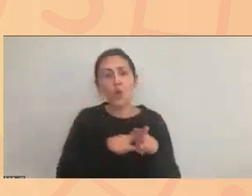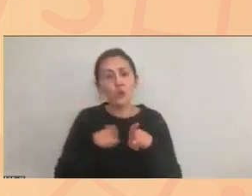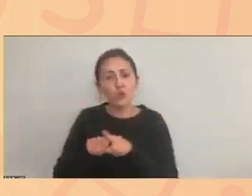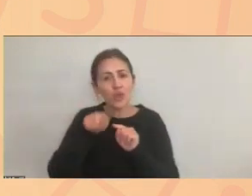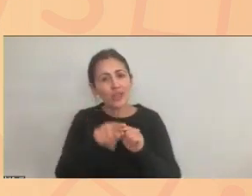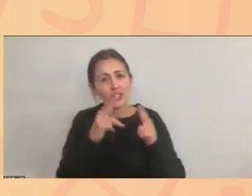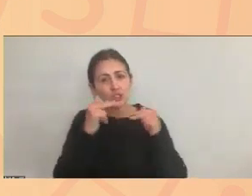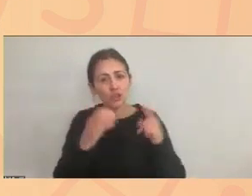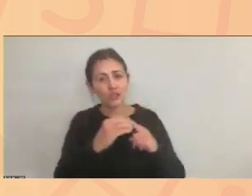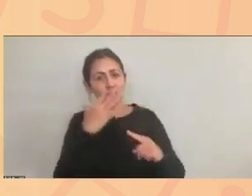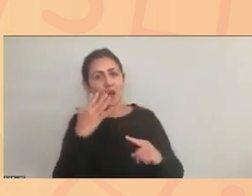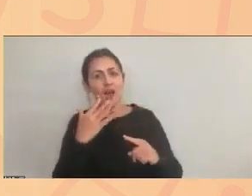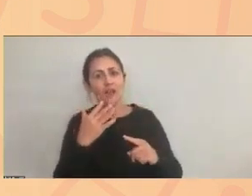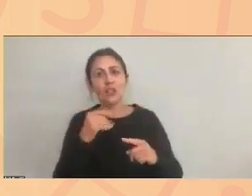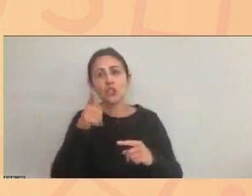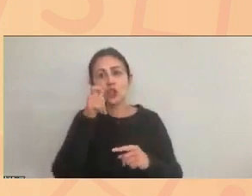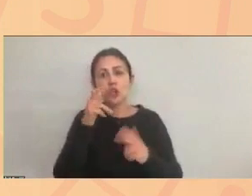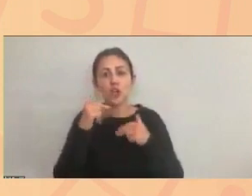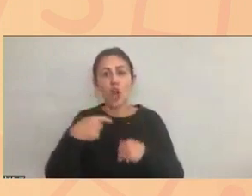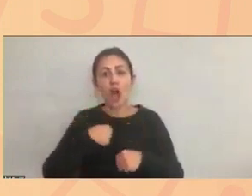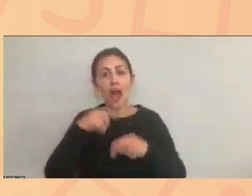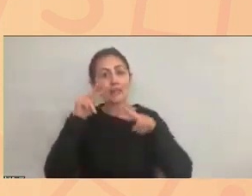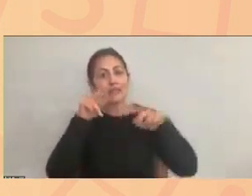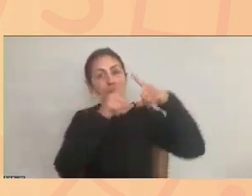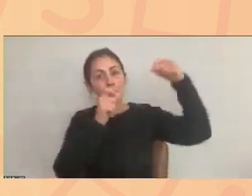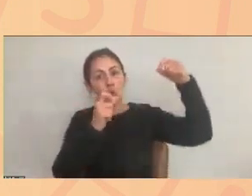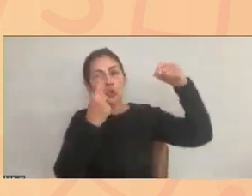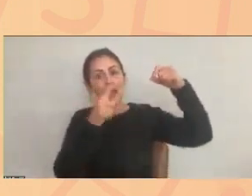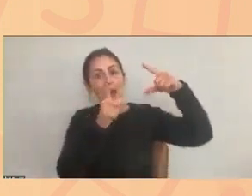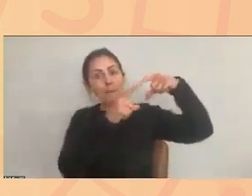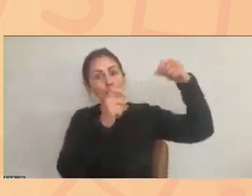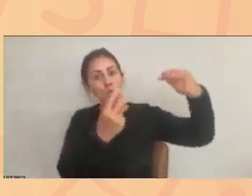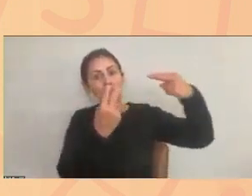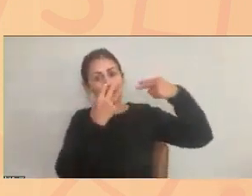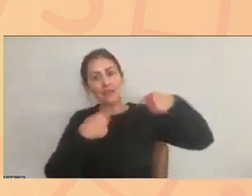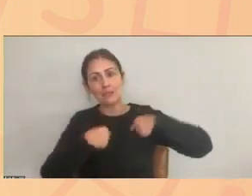I See The Moon and the Moon Sees Me. But rather than just translating it Mc